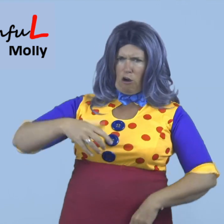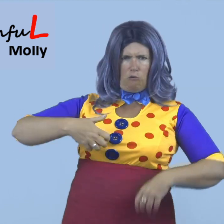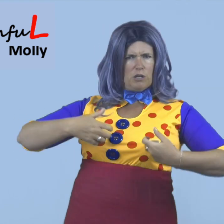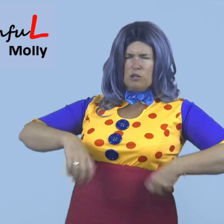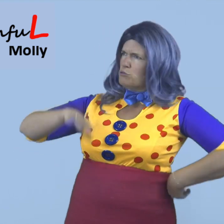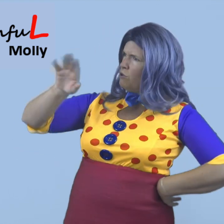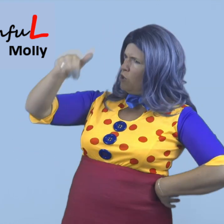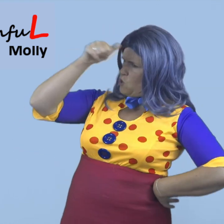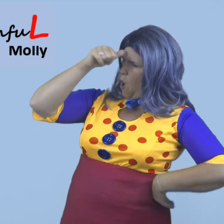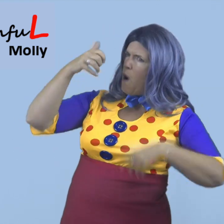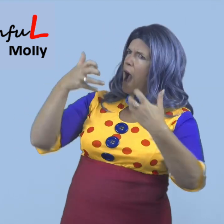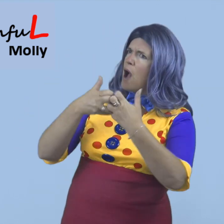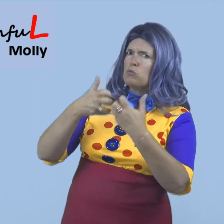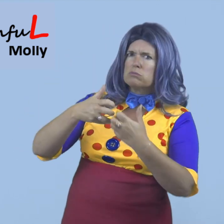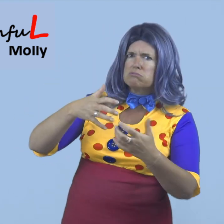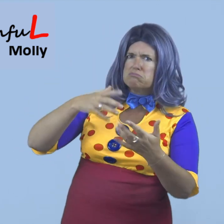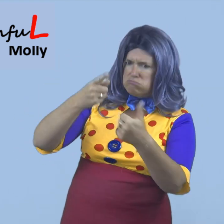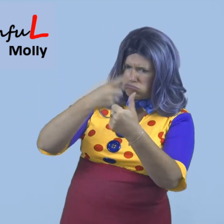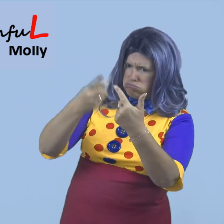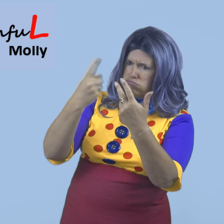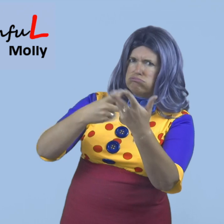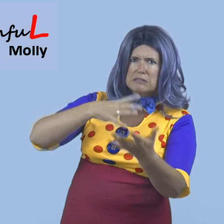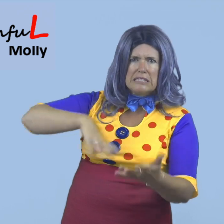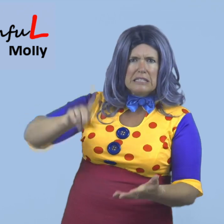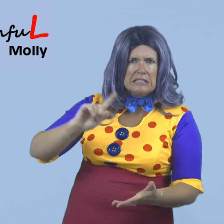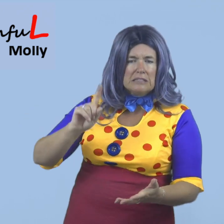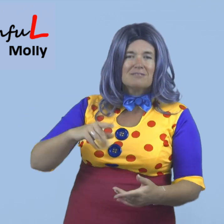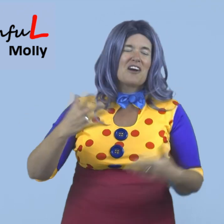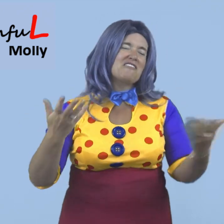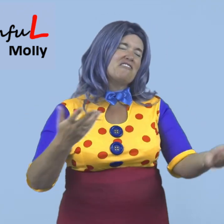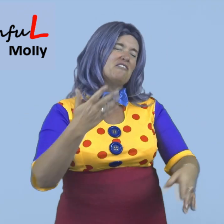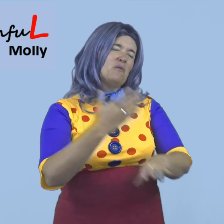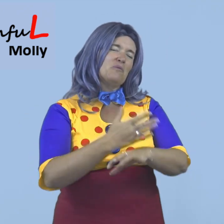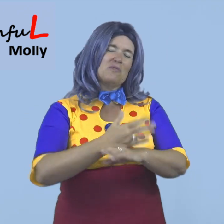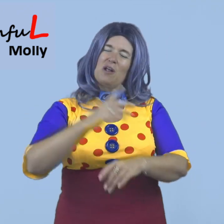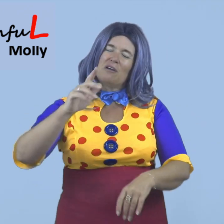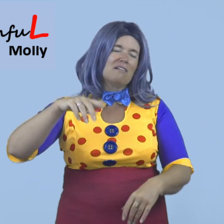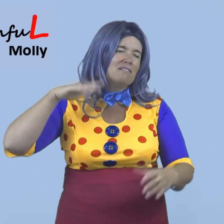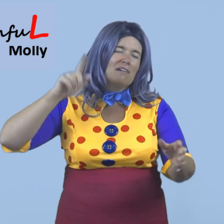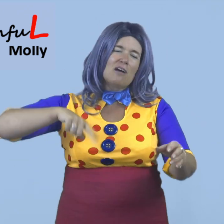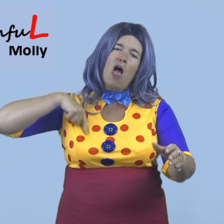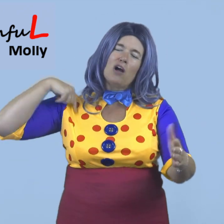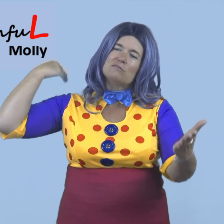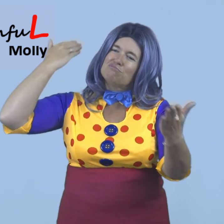“How do you know what you need?” Meg asked Bob. “I have been doing this a long time,” replied Bob.